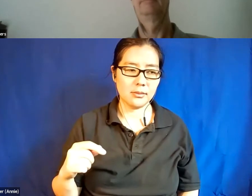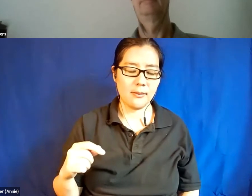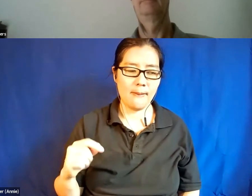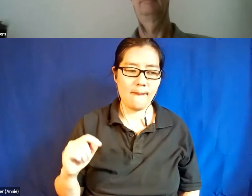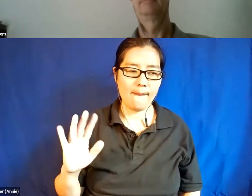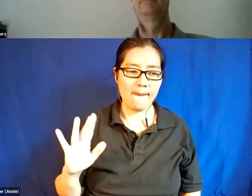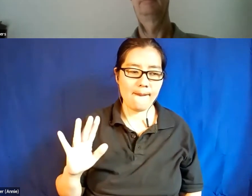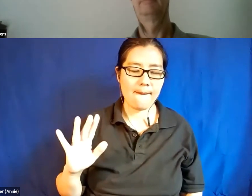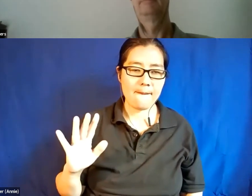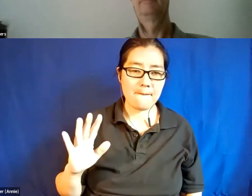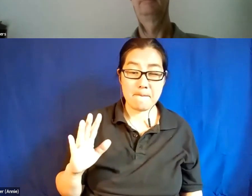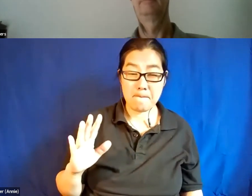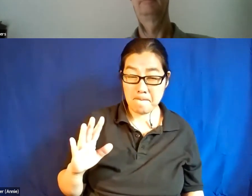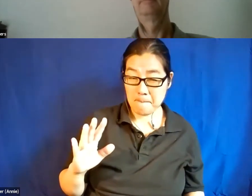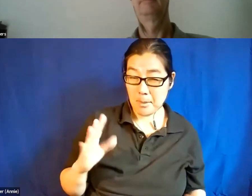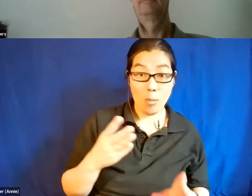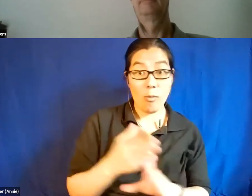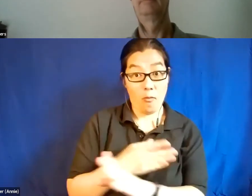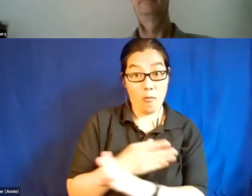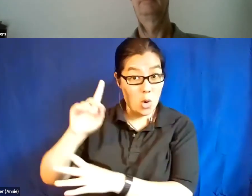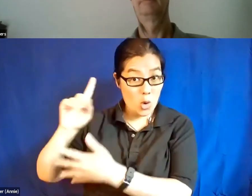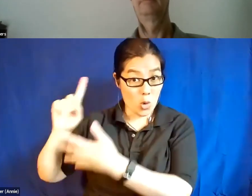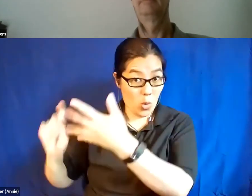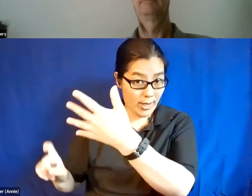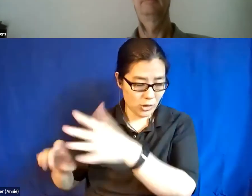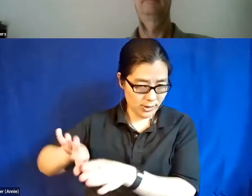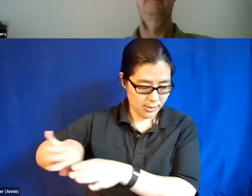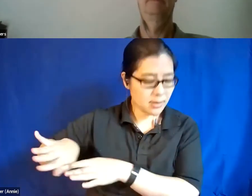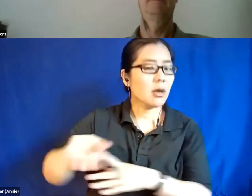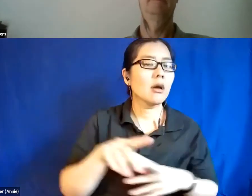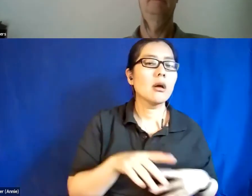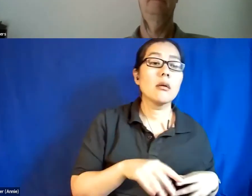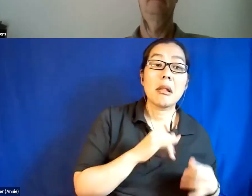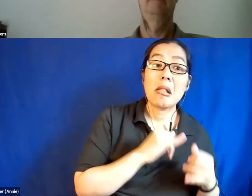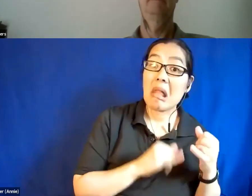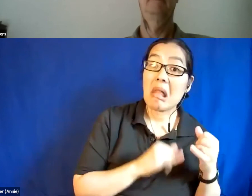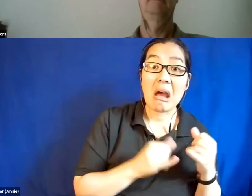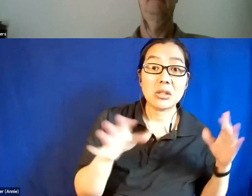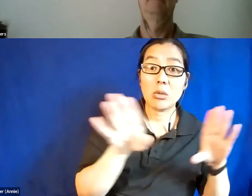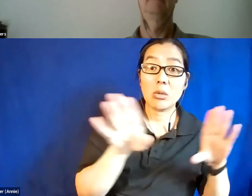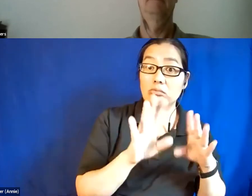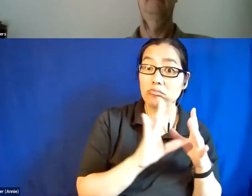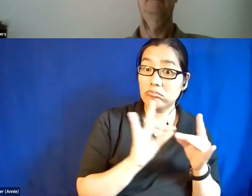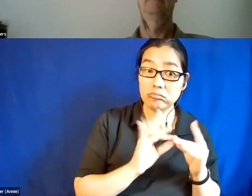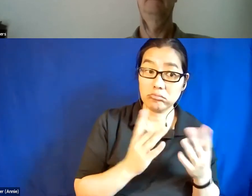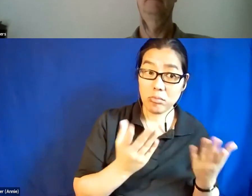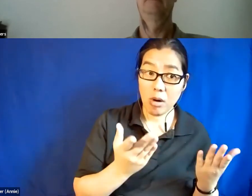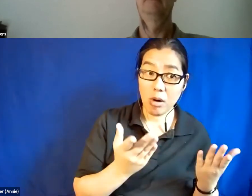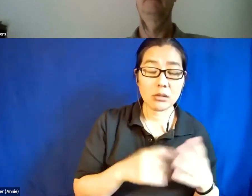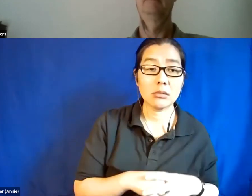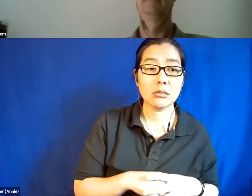closing remarks before we go to questions. I'll go let's ask Ed first.